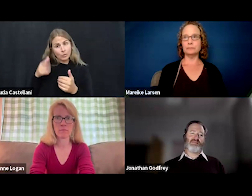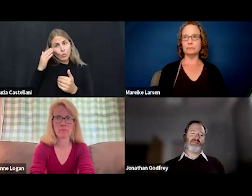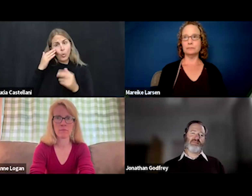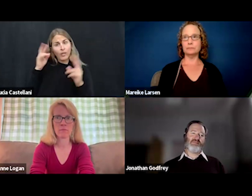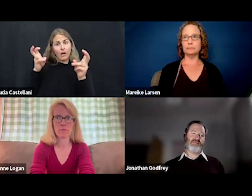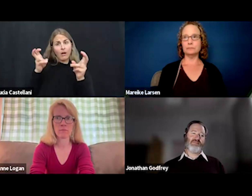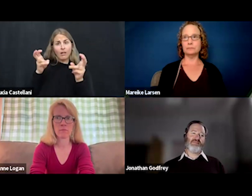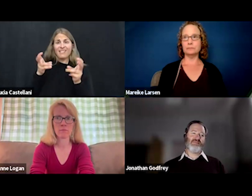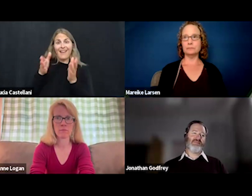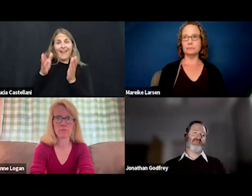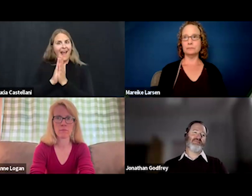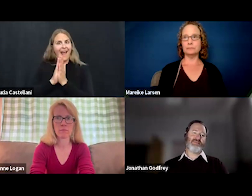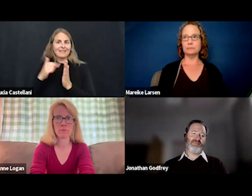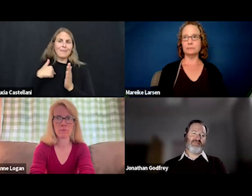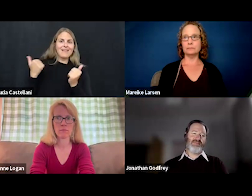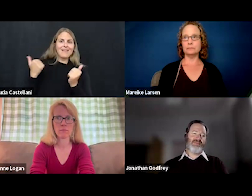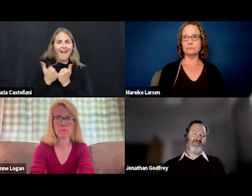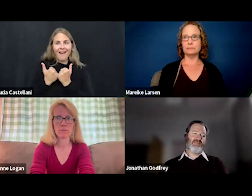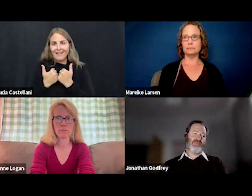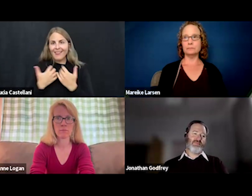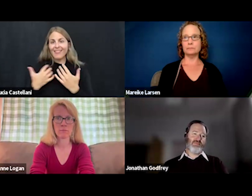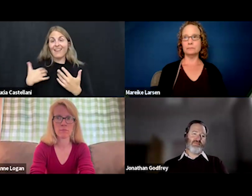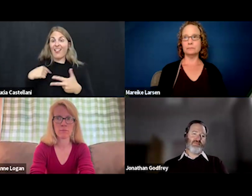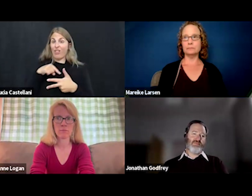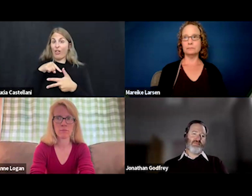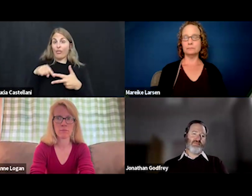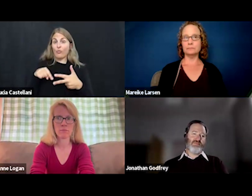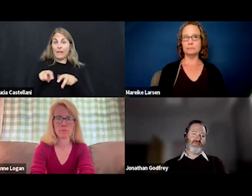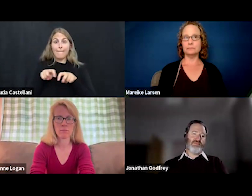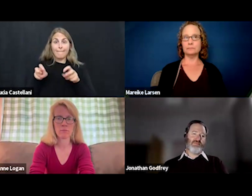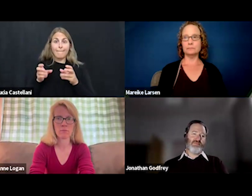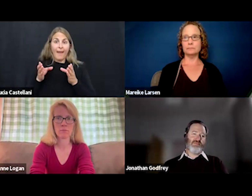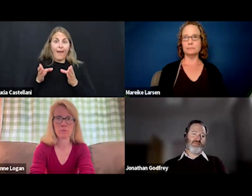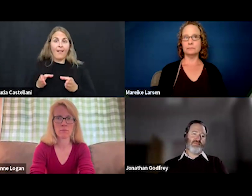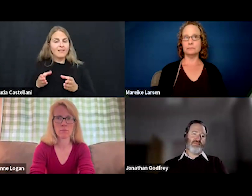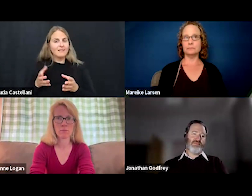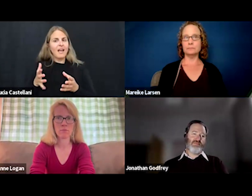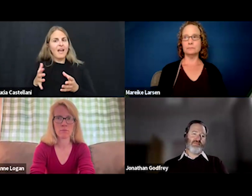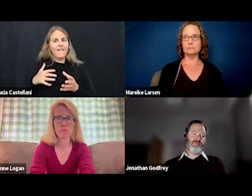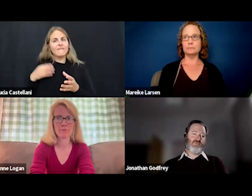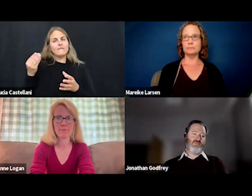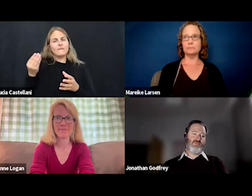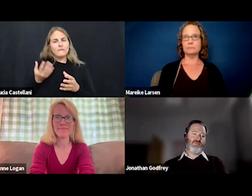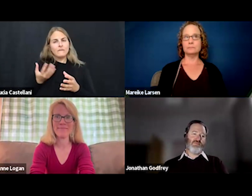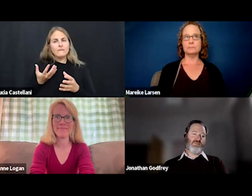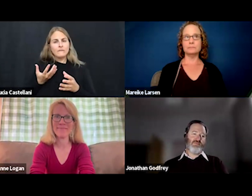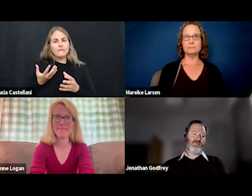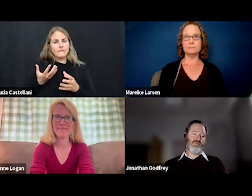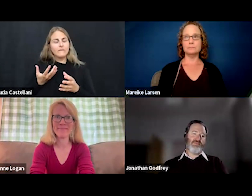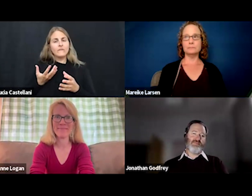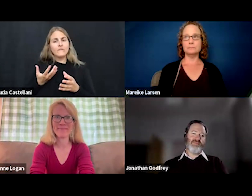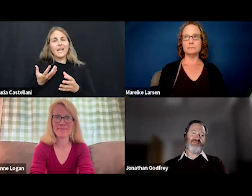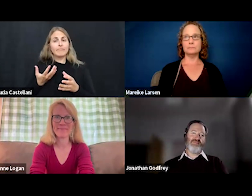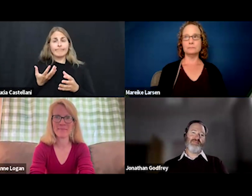And our three panelists have shared with me the message that there are no silly questions.